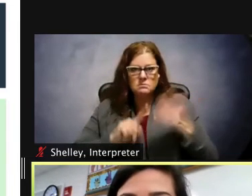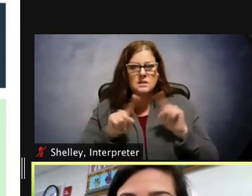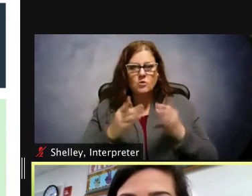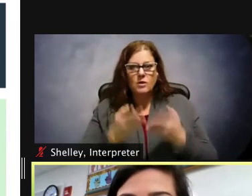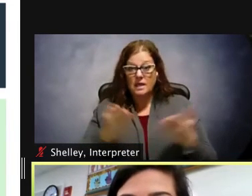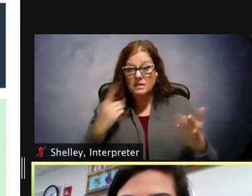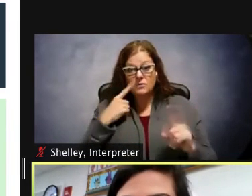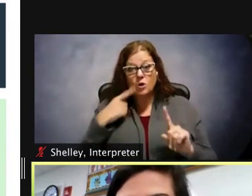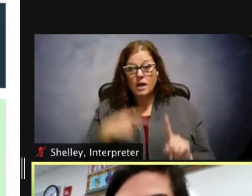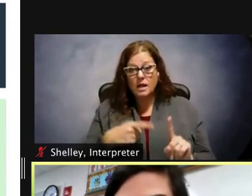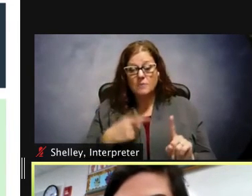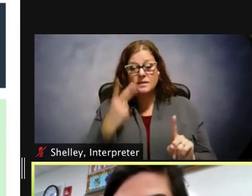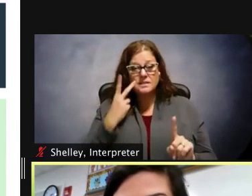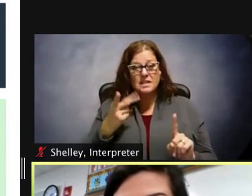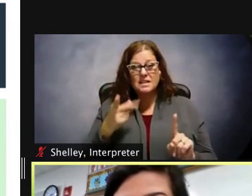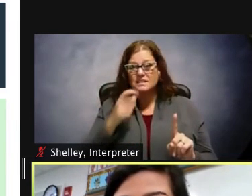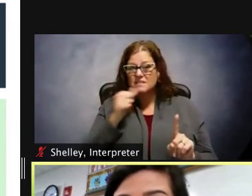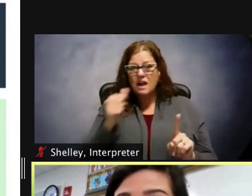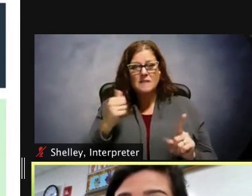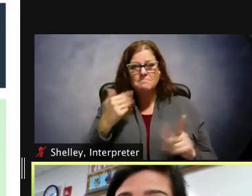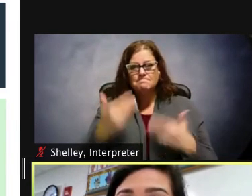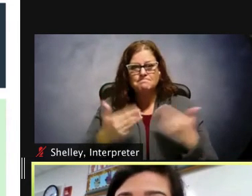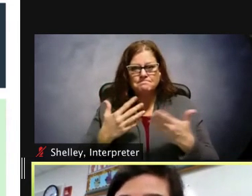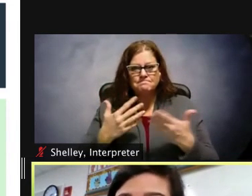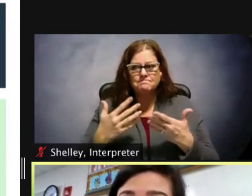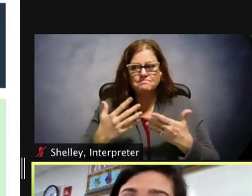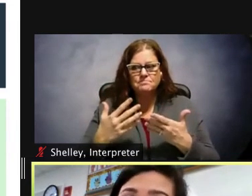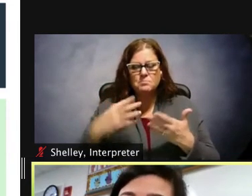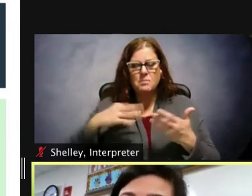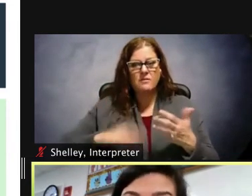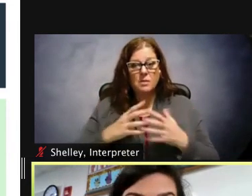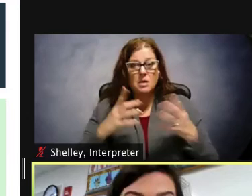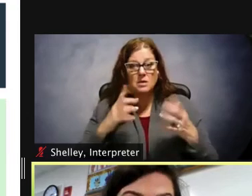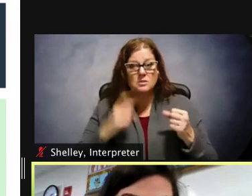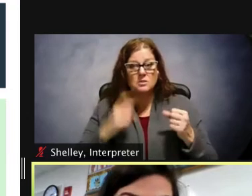but we see that he's not quite making the gains that we wanted to see in both reading and math.